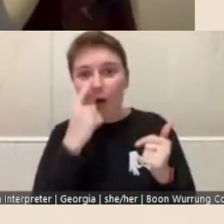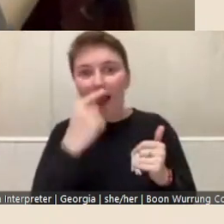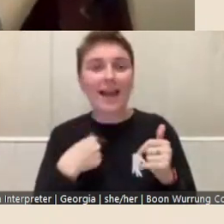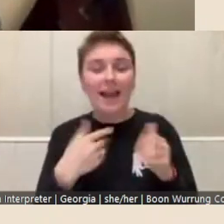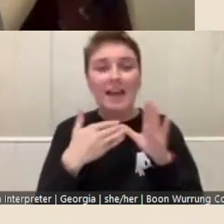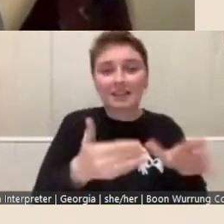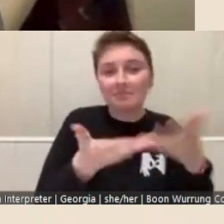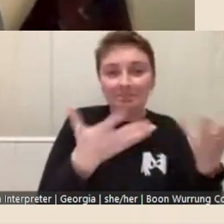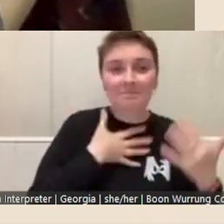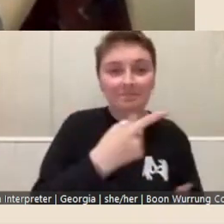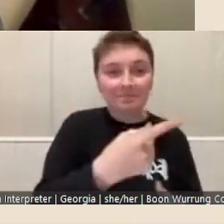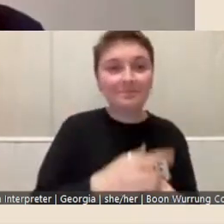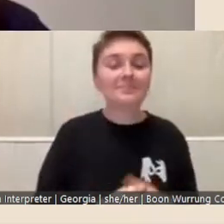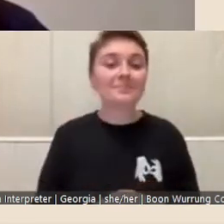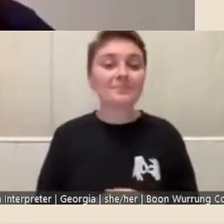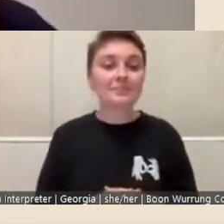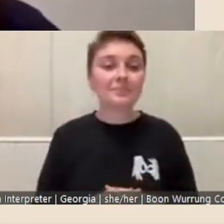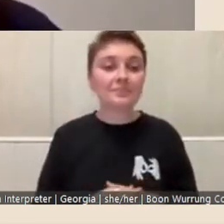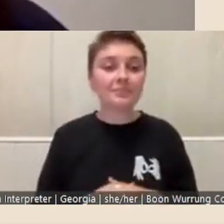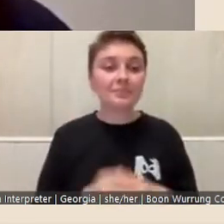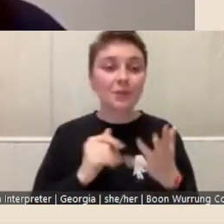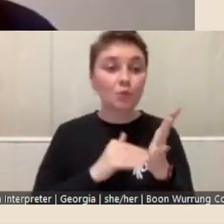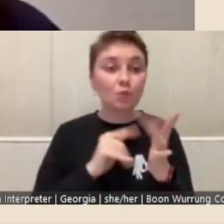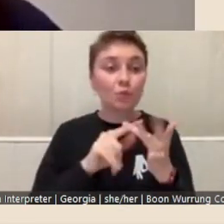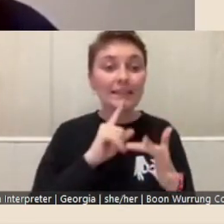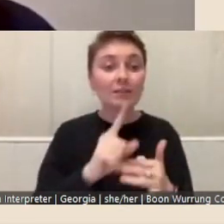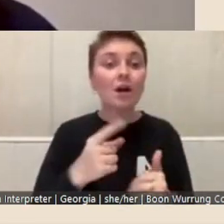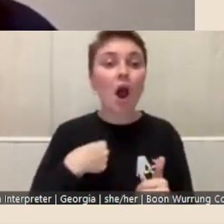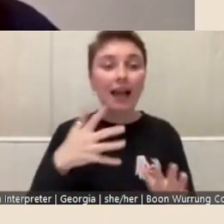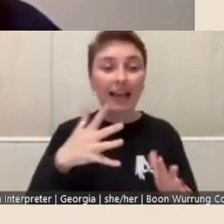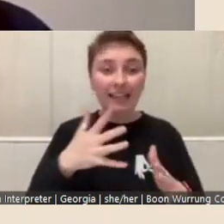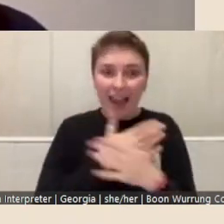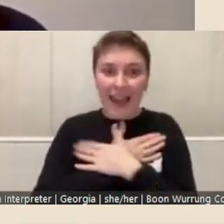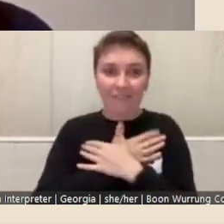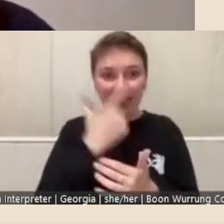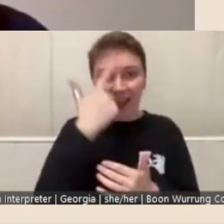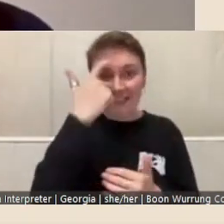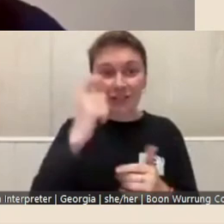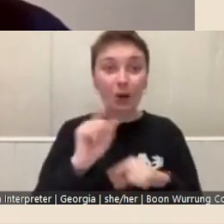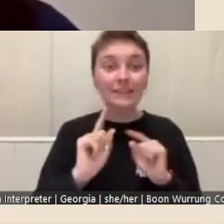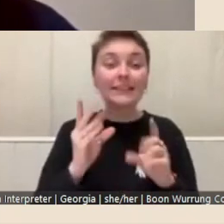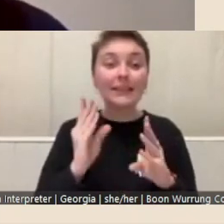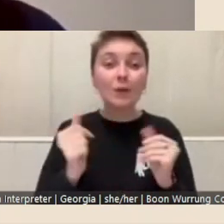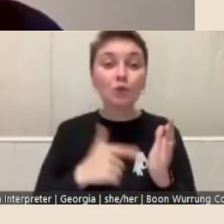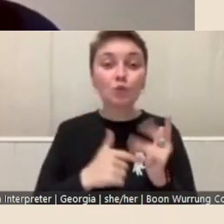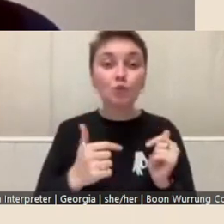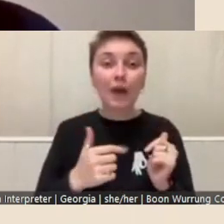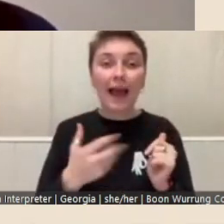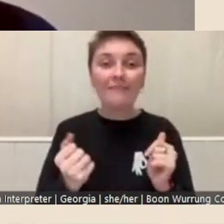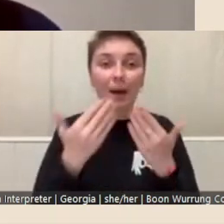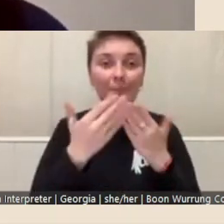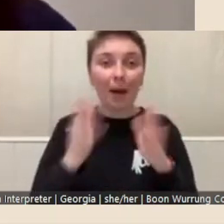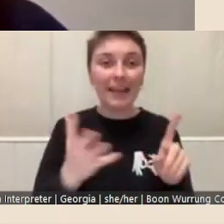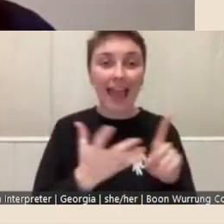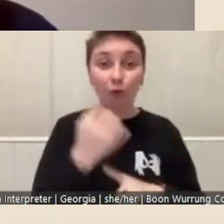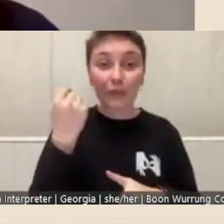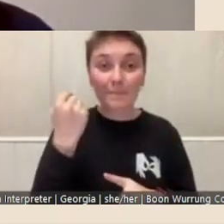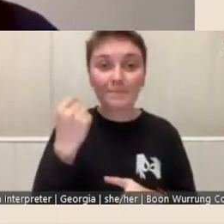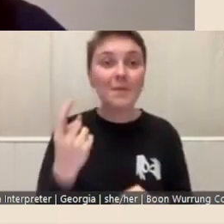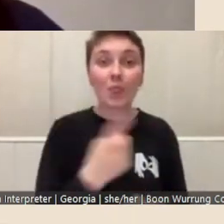Suzie: I kind of love the idea of someone coming up with a public outcome that we haven't seen before